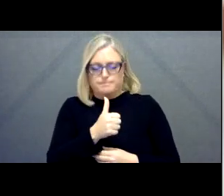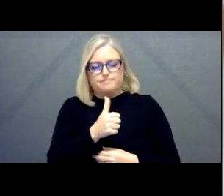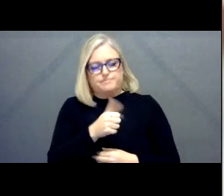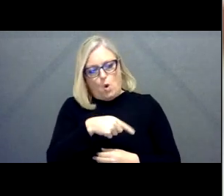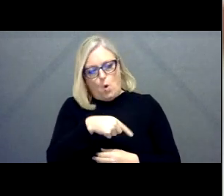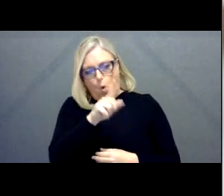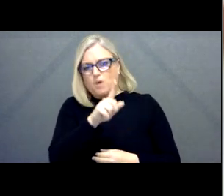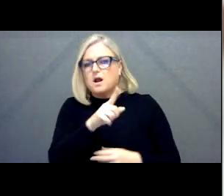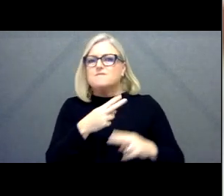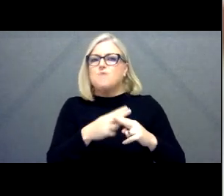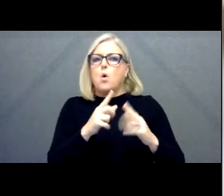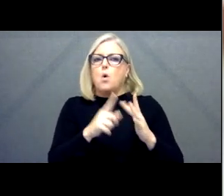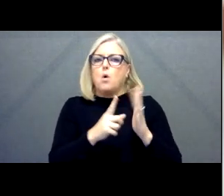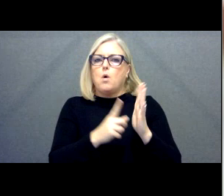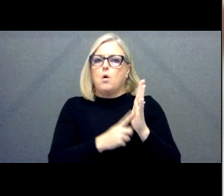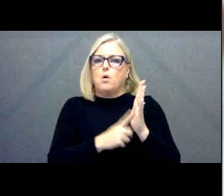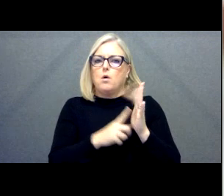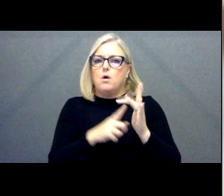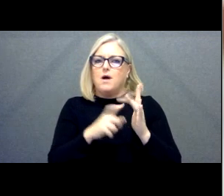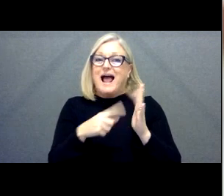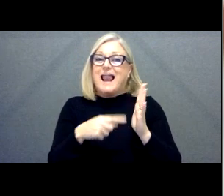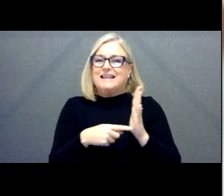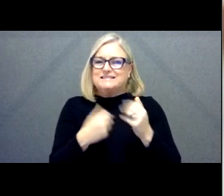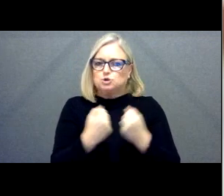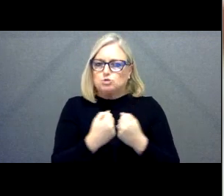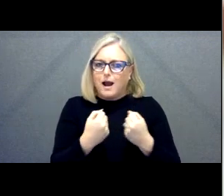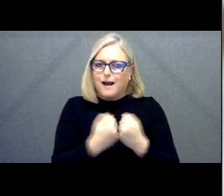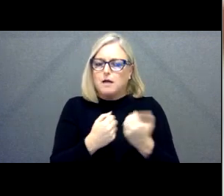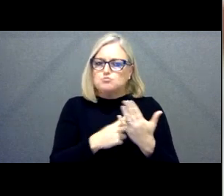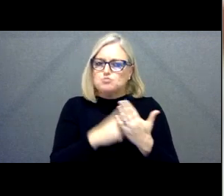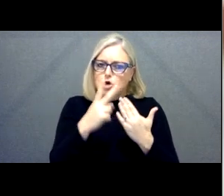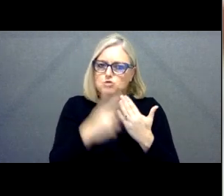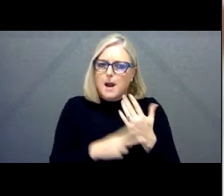diversion program or drug and alcohol assessment referral which is those two programs that I was